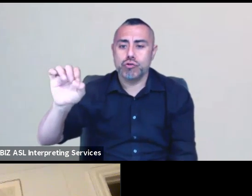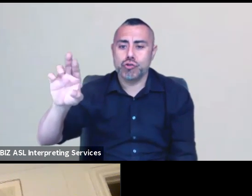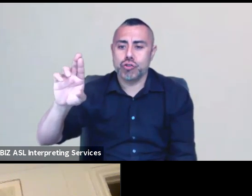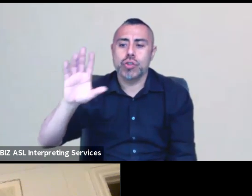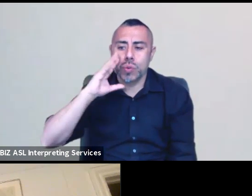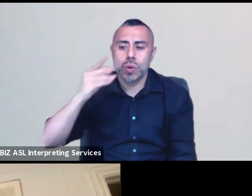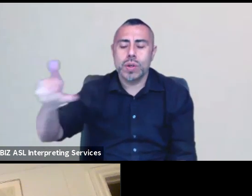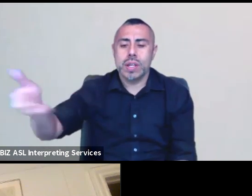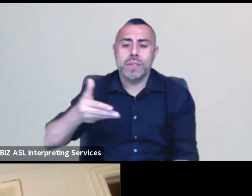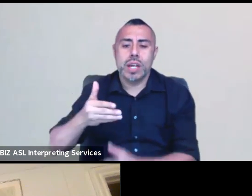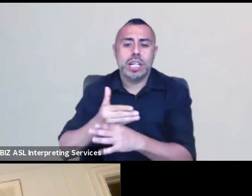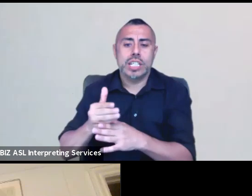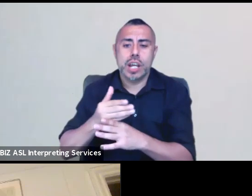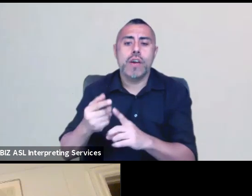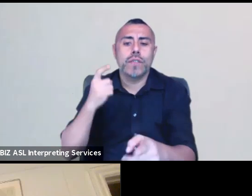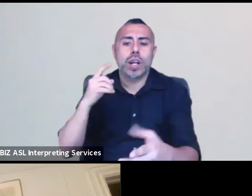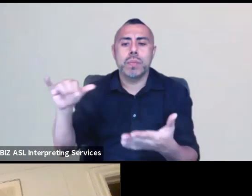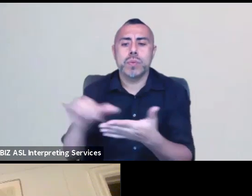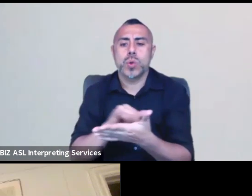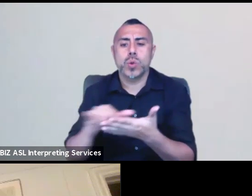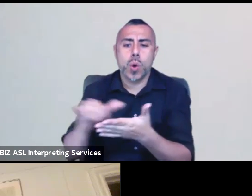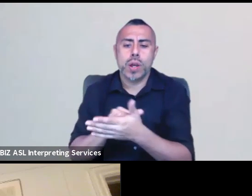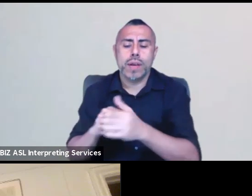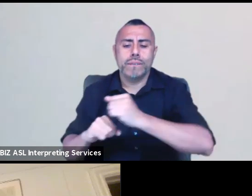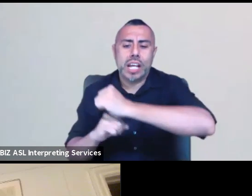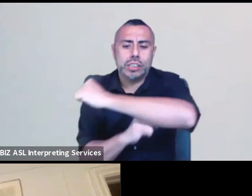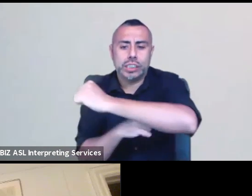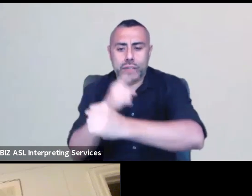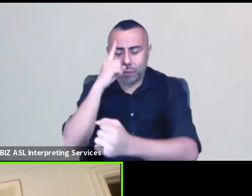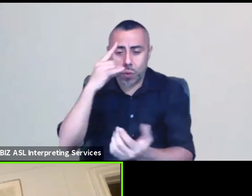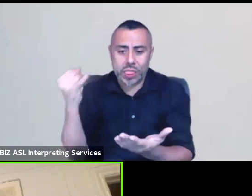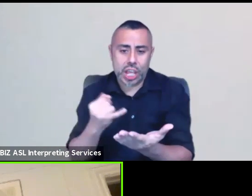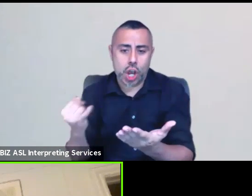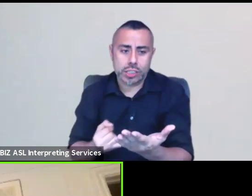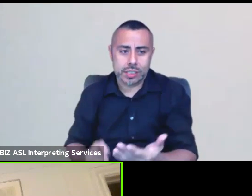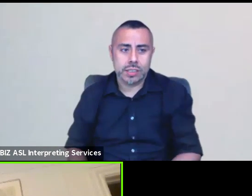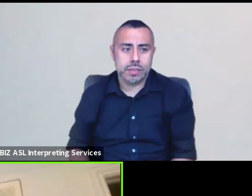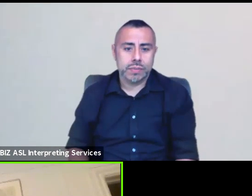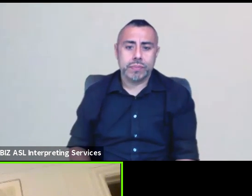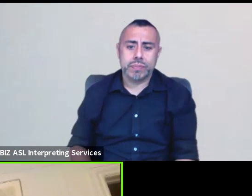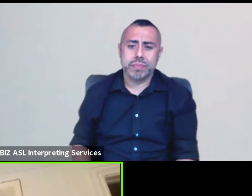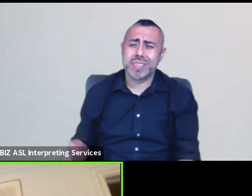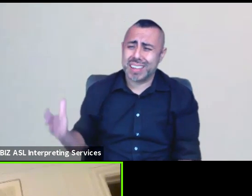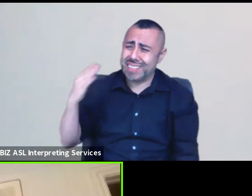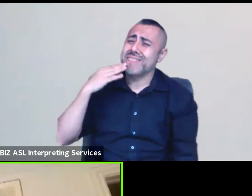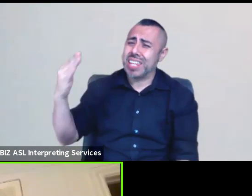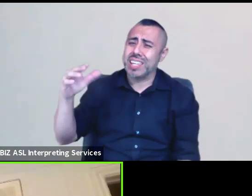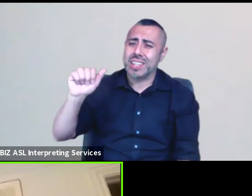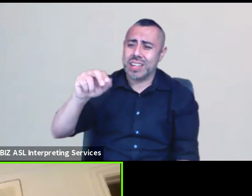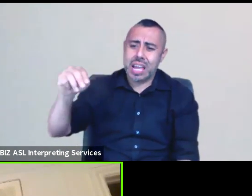from the New York Foundation for the Arts. Thank you, Ann Marie. My name is Mark Rossier,